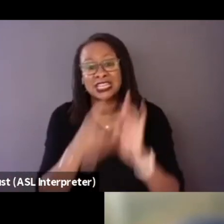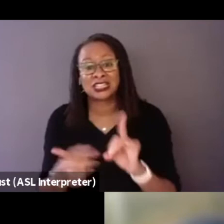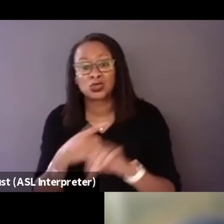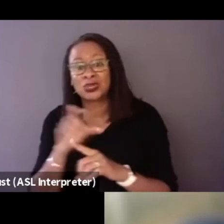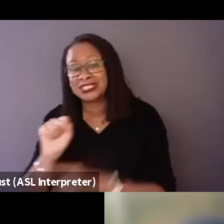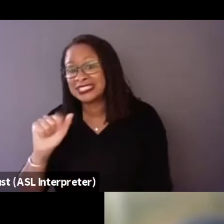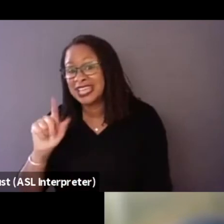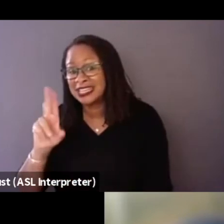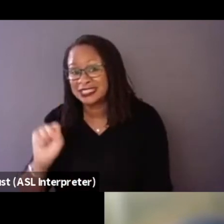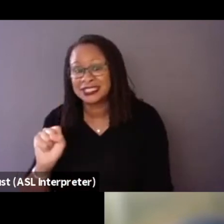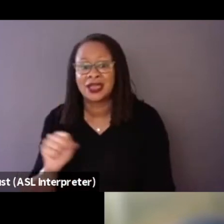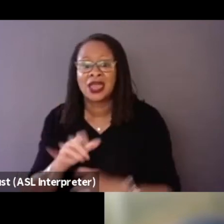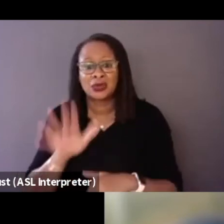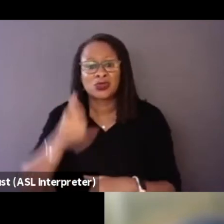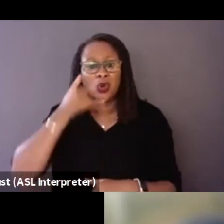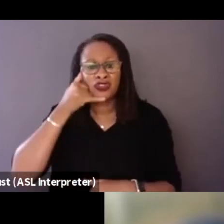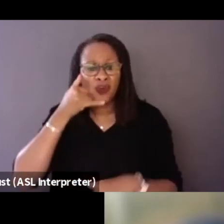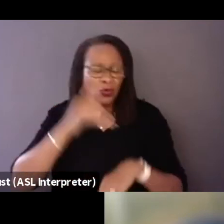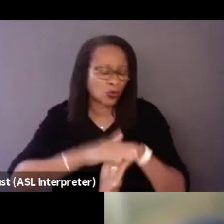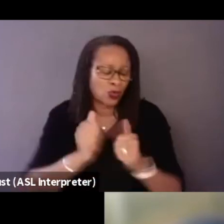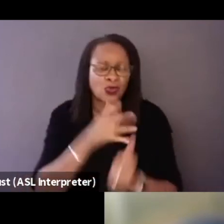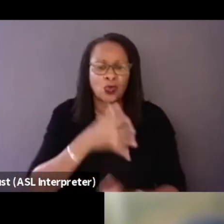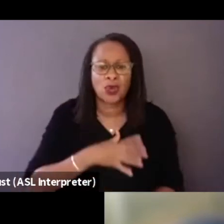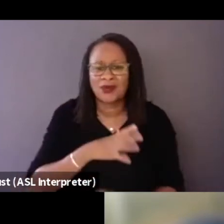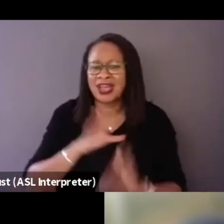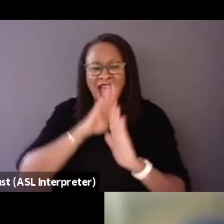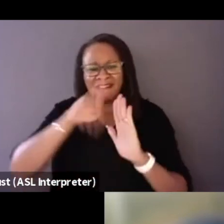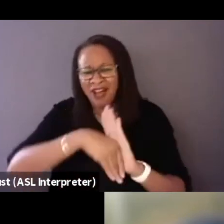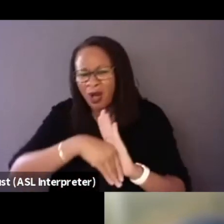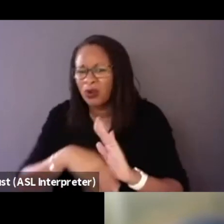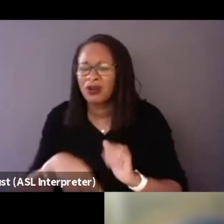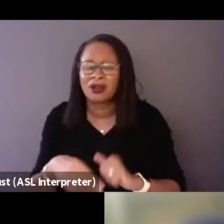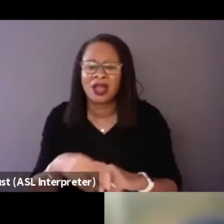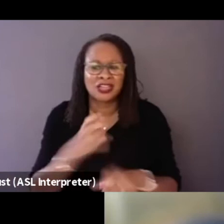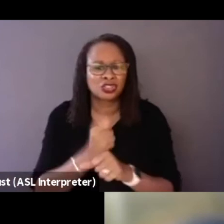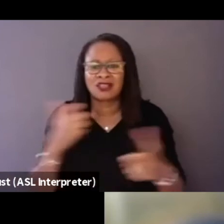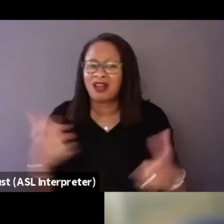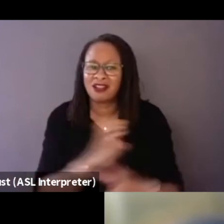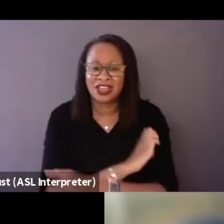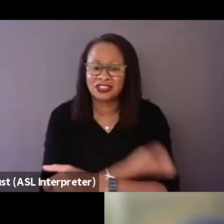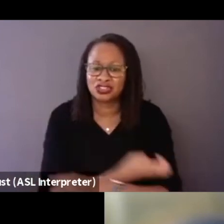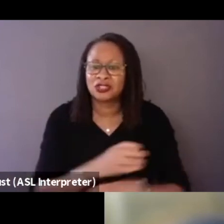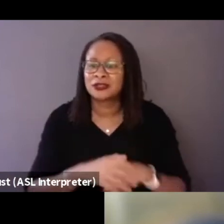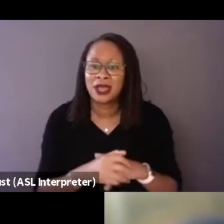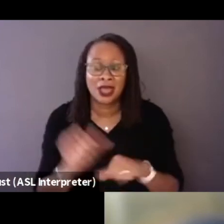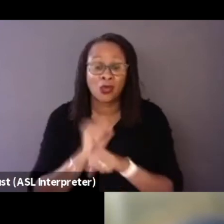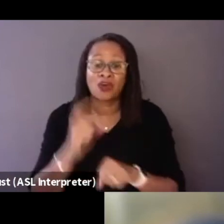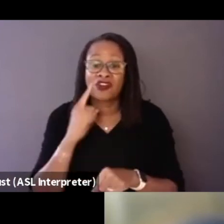And he was on the phone with this woman, and it was like a half hour, and it took a lot of energy and work for him to...